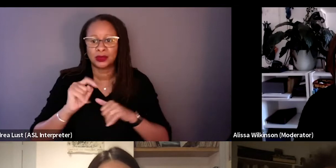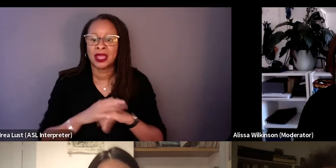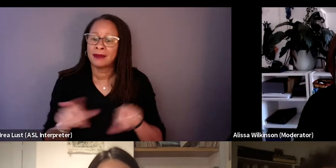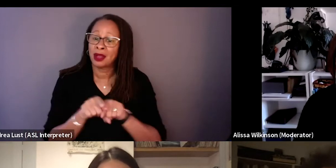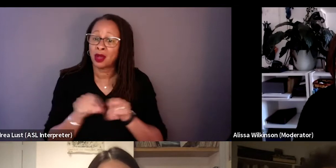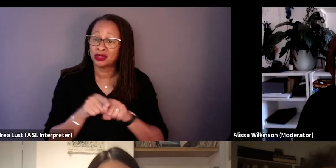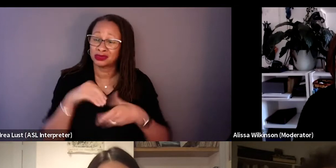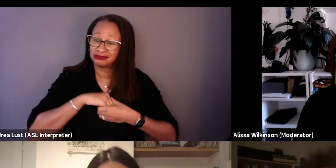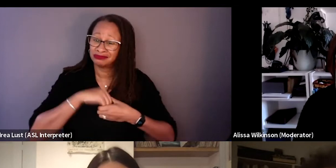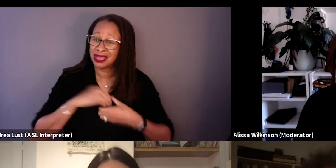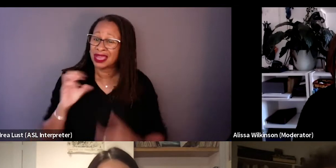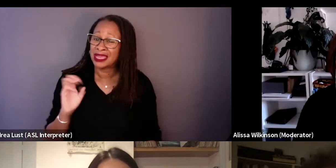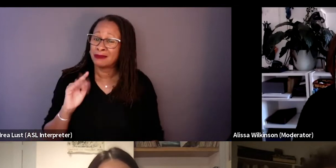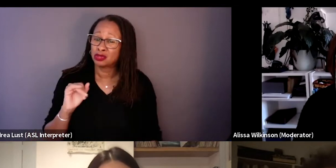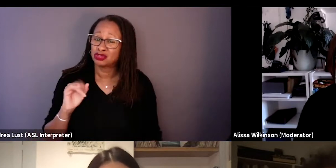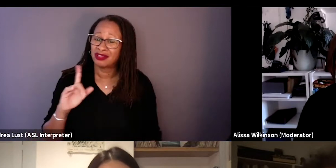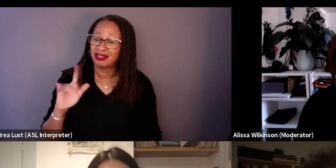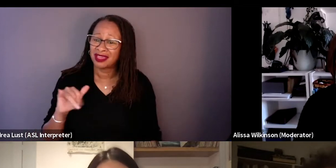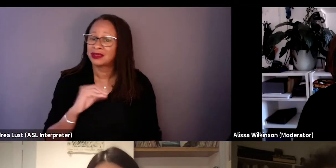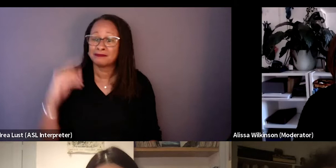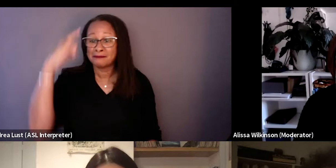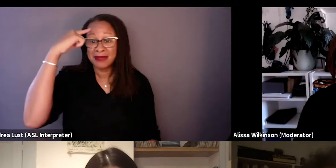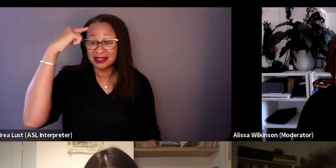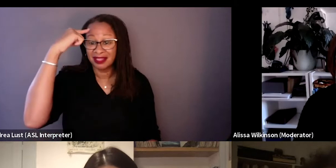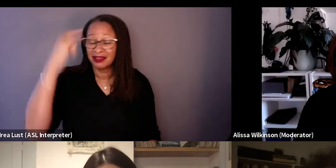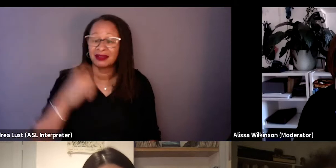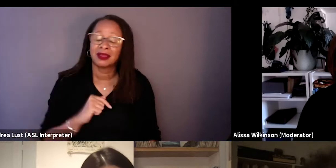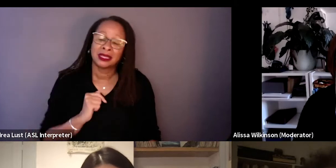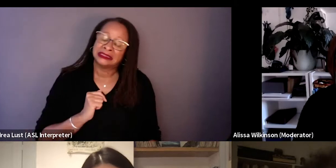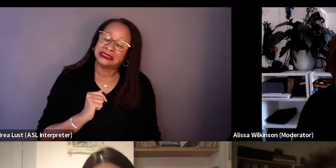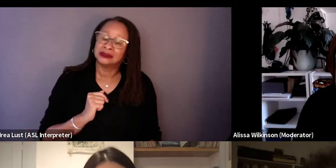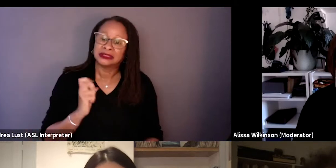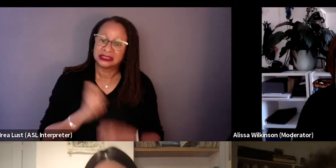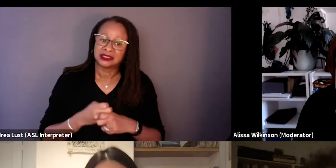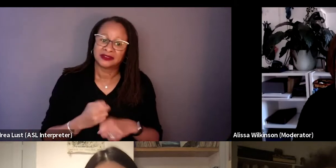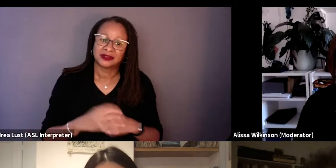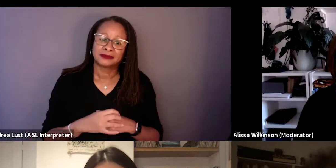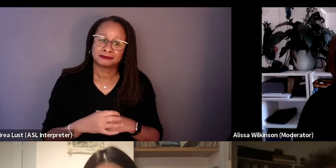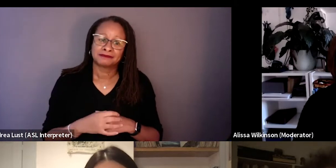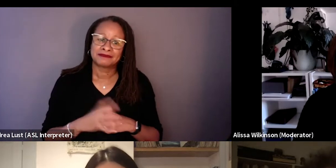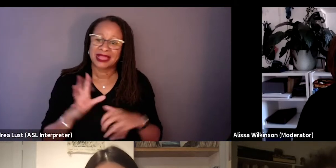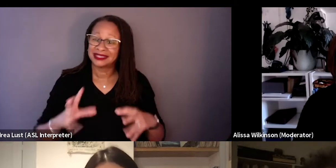and mentally I had to, yeah, I had to accept that this is the reality now.